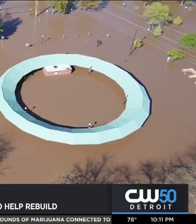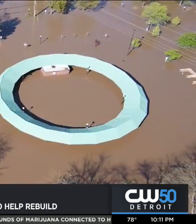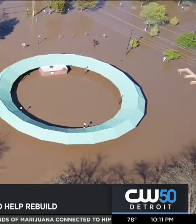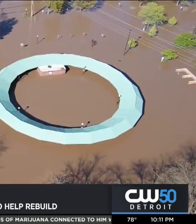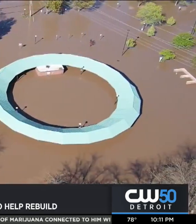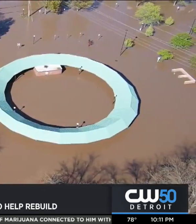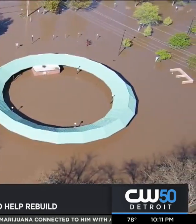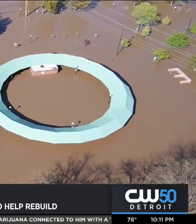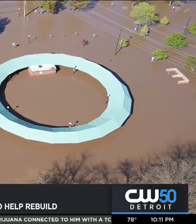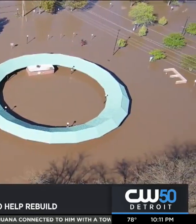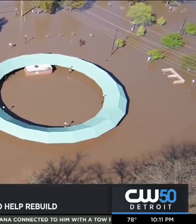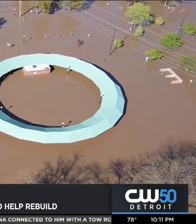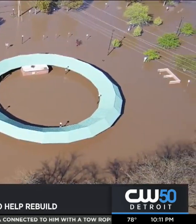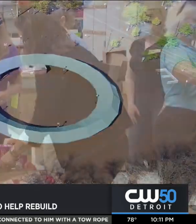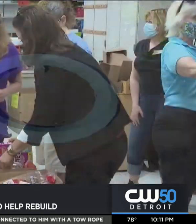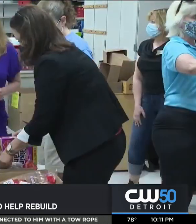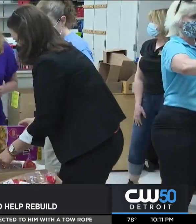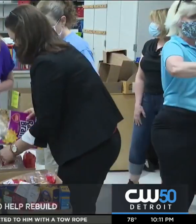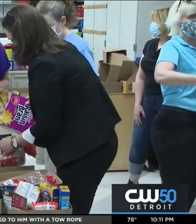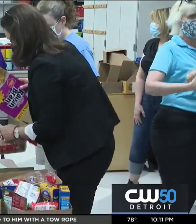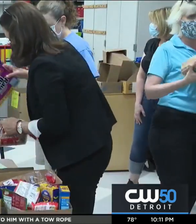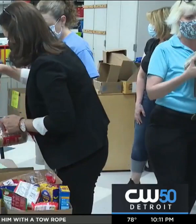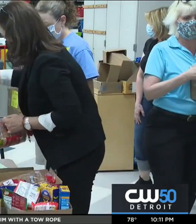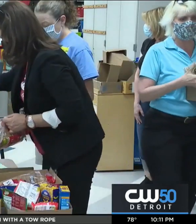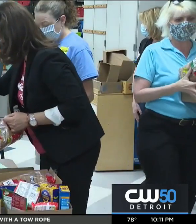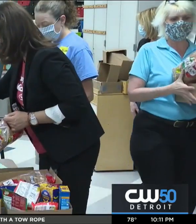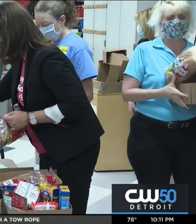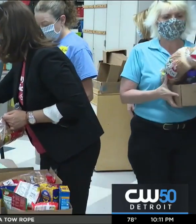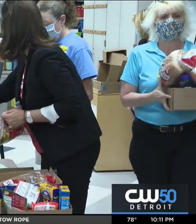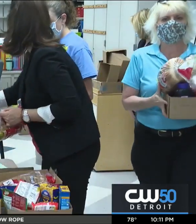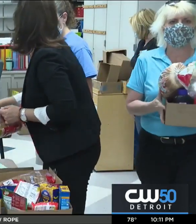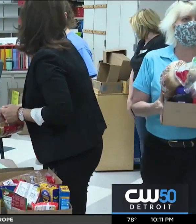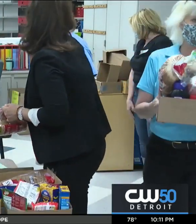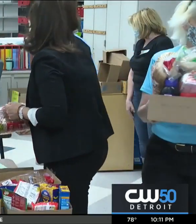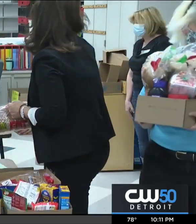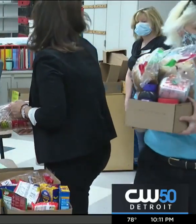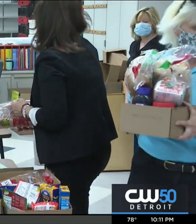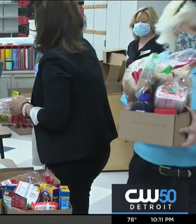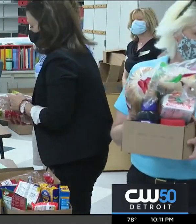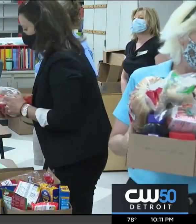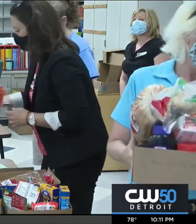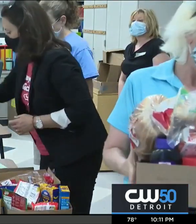THE GOVERNOR IS GOING ON THE FEDERAL GOVERNMENT FOR HELP WITH THE MIDLAND DAMPER CRISIS. SHE SAYS SHE IS SENDING A